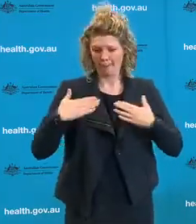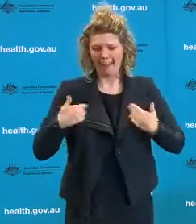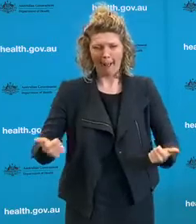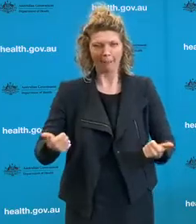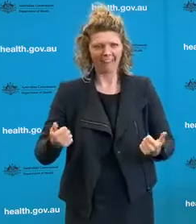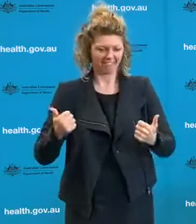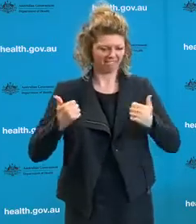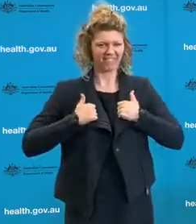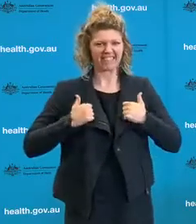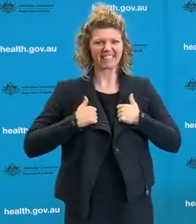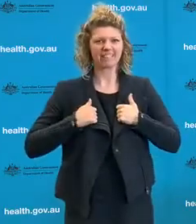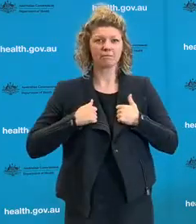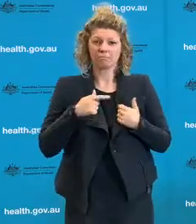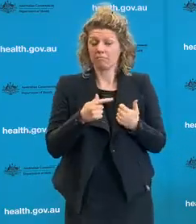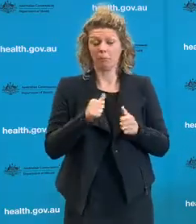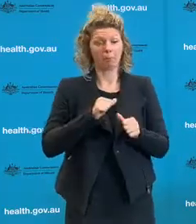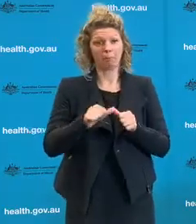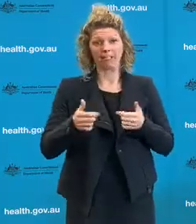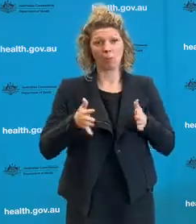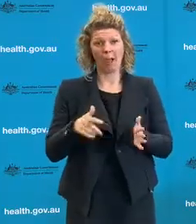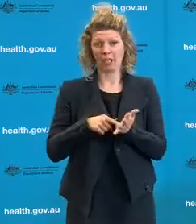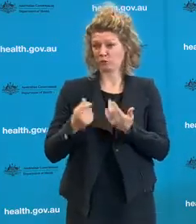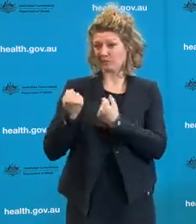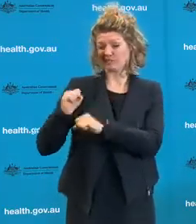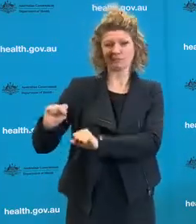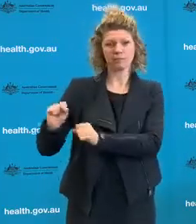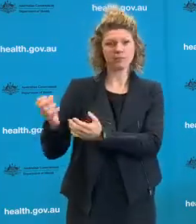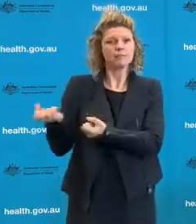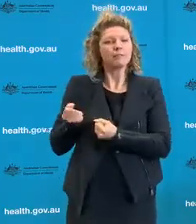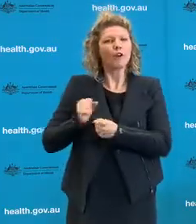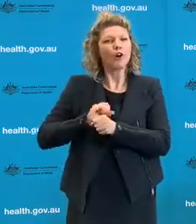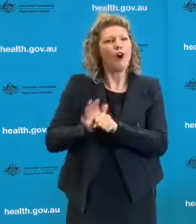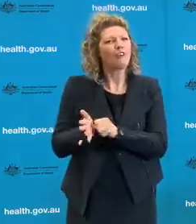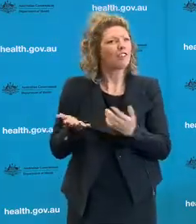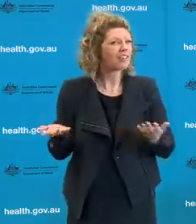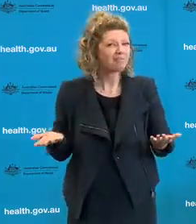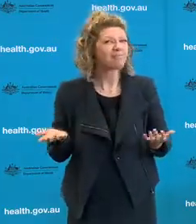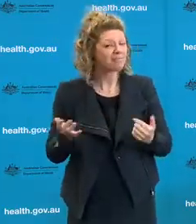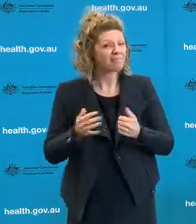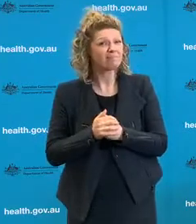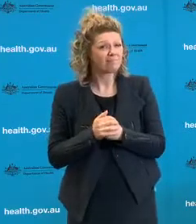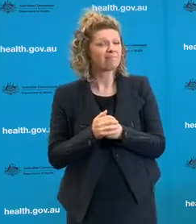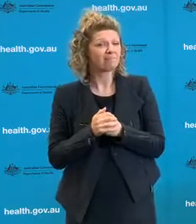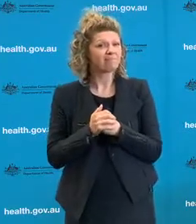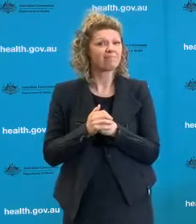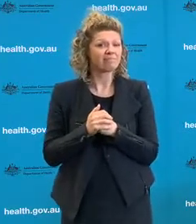is your best protection against COVID-19, getting severe COVID-19.